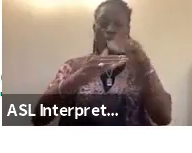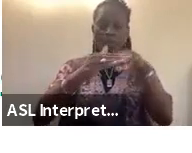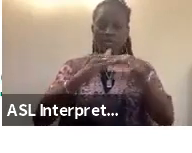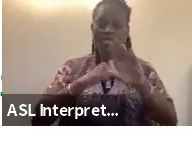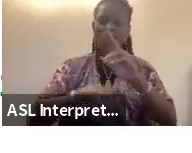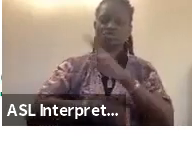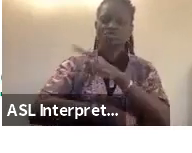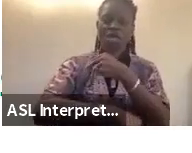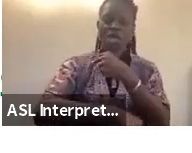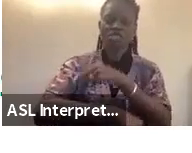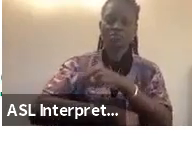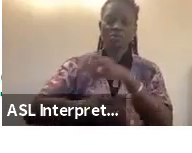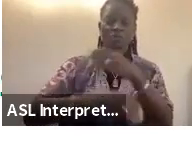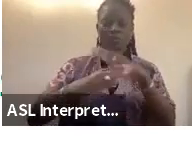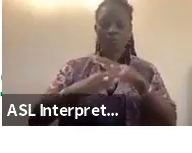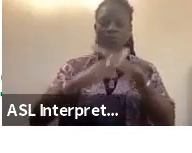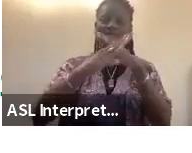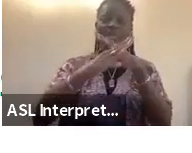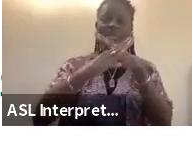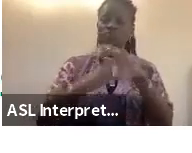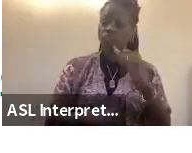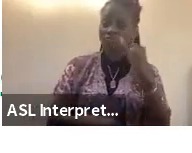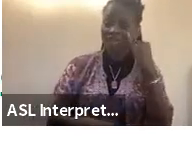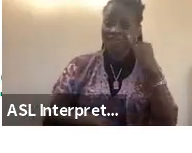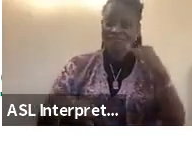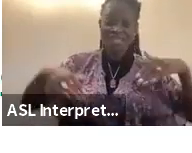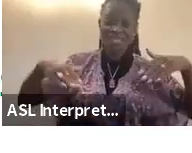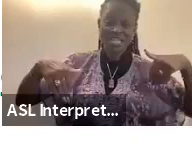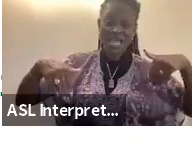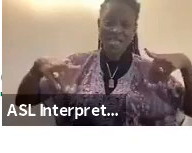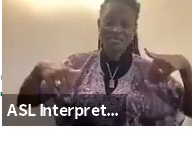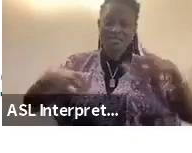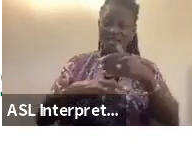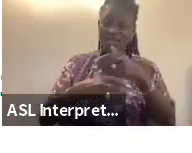So if individuals have not yet received their first or second dose of vaccine,